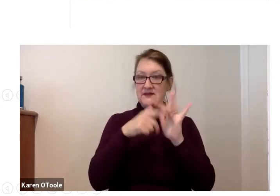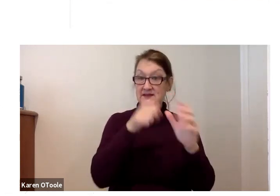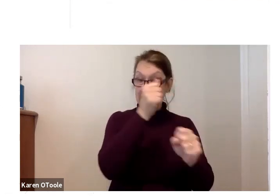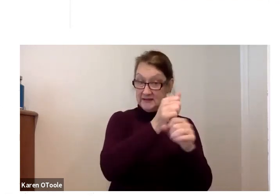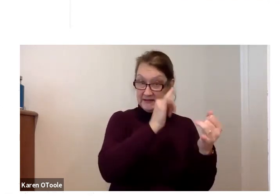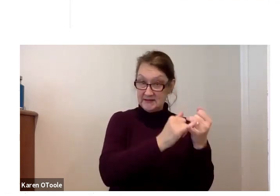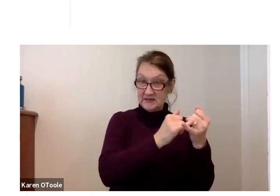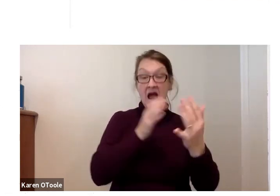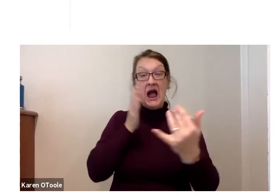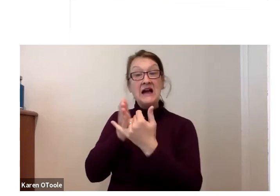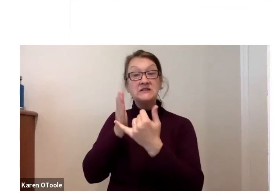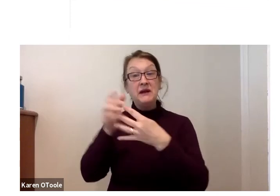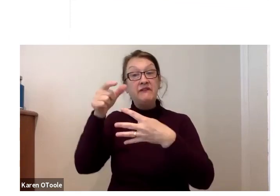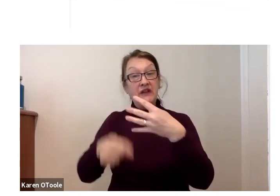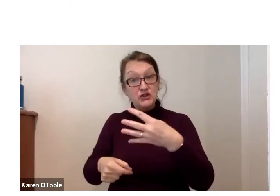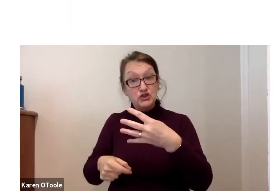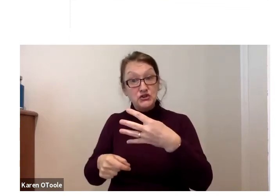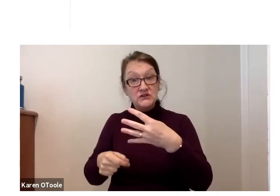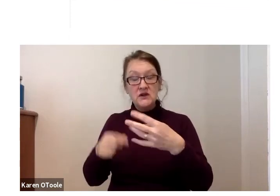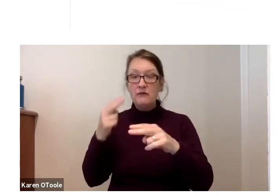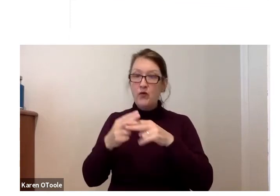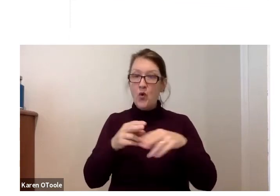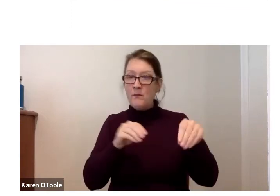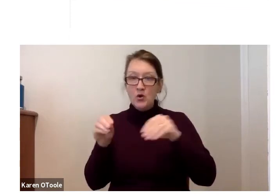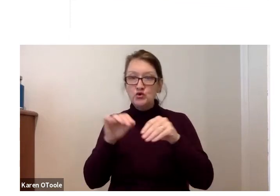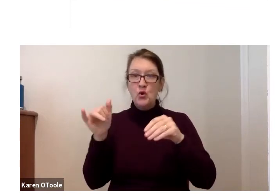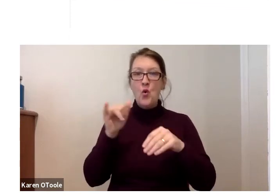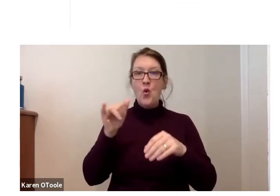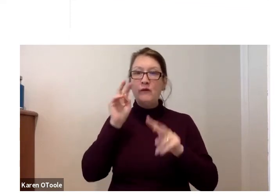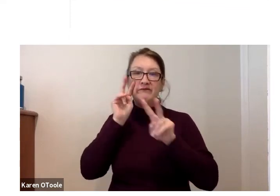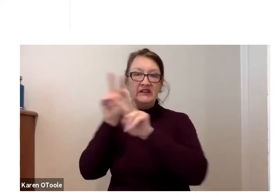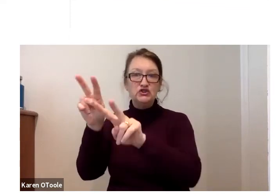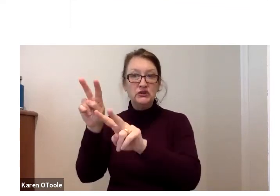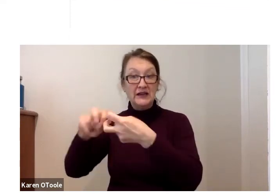vision or motion issues they are buried deep inside the settings.